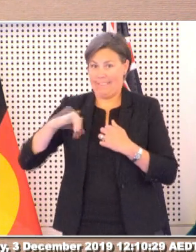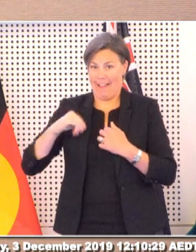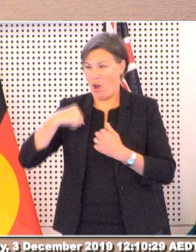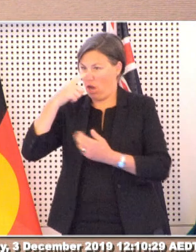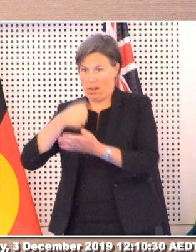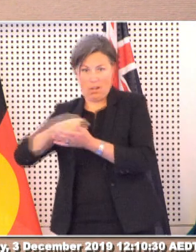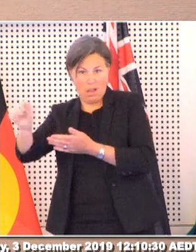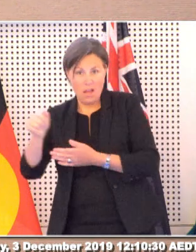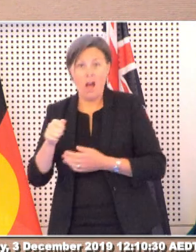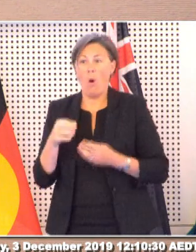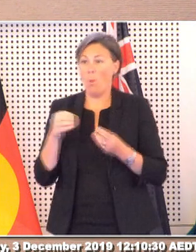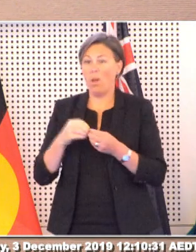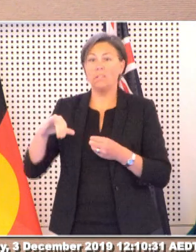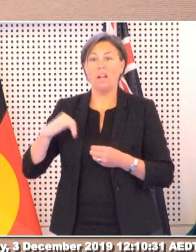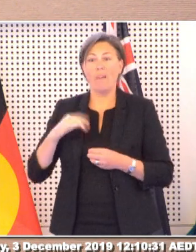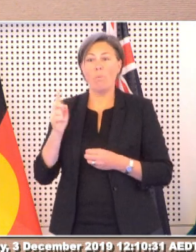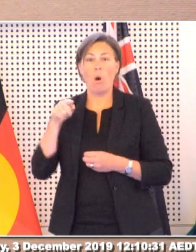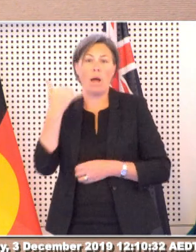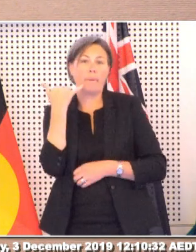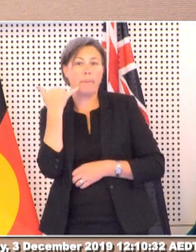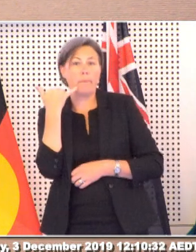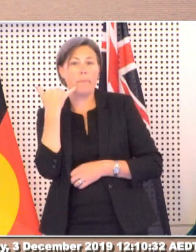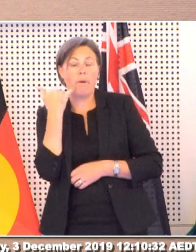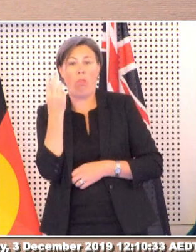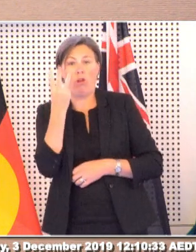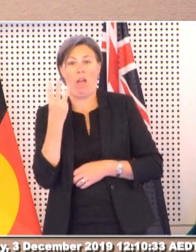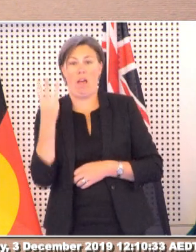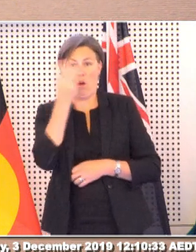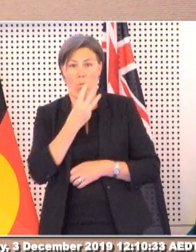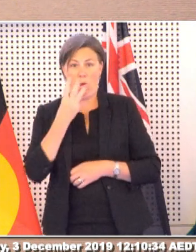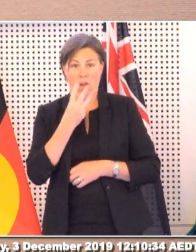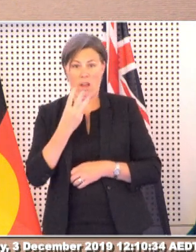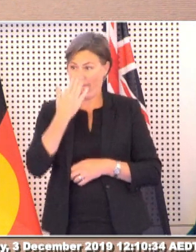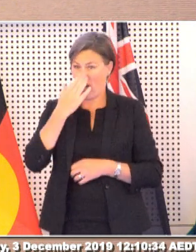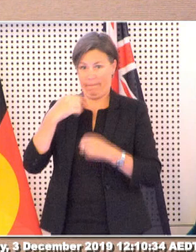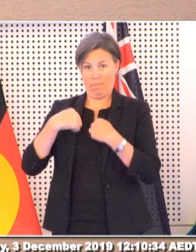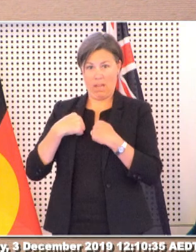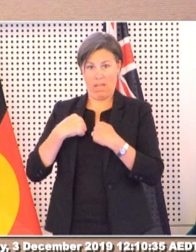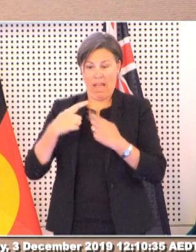And if that was what he was doing in front of me, I really wondered what he was doing